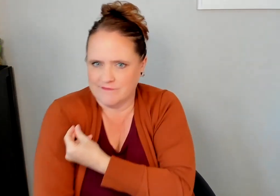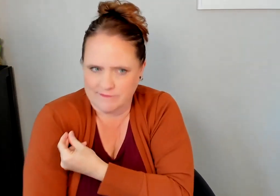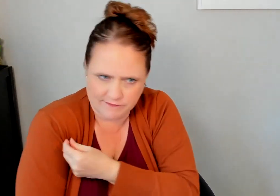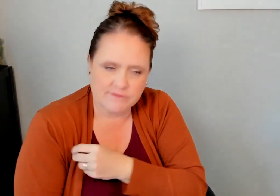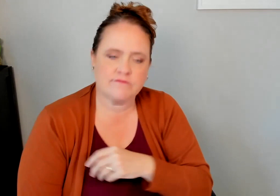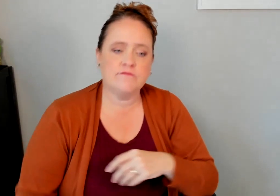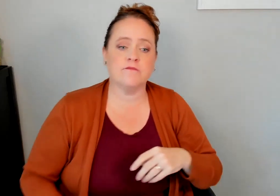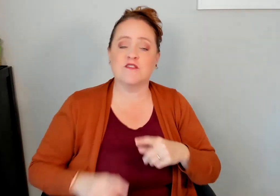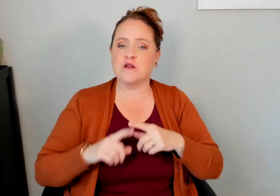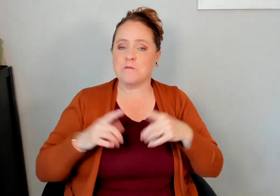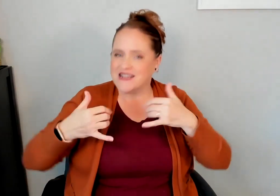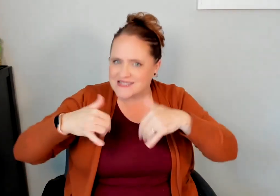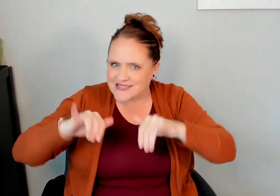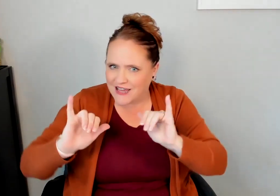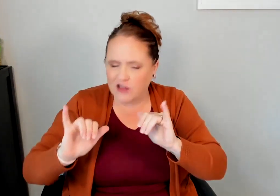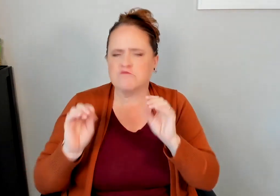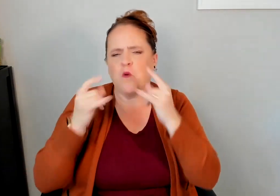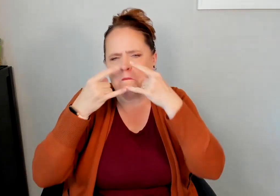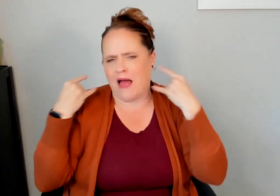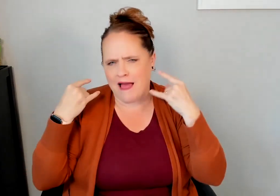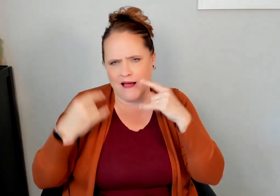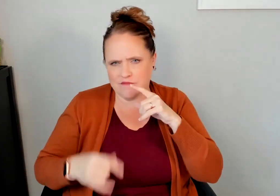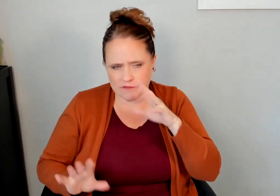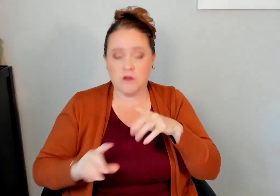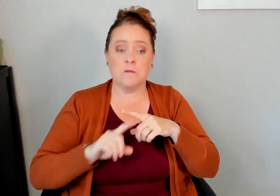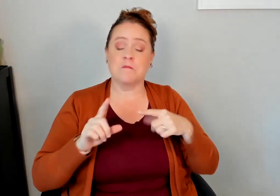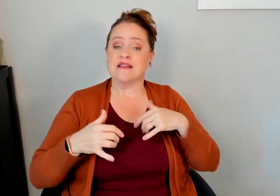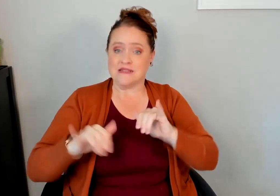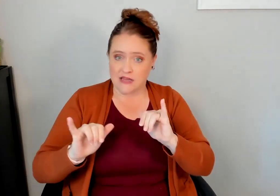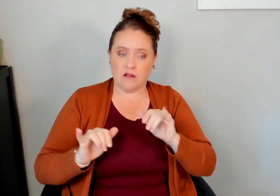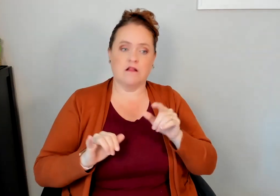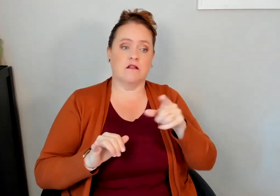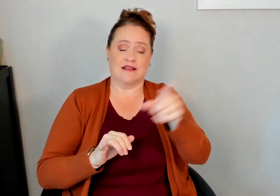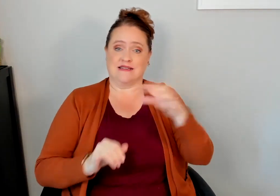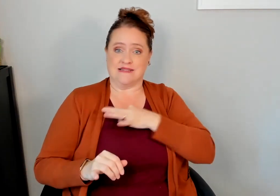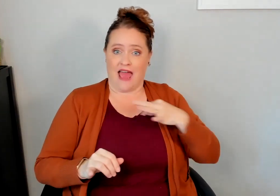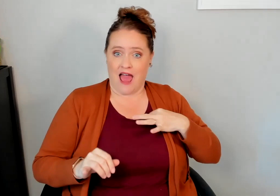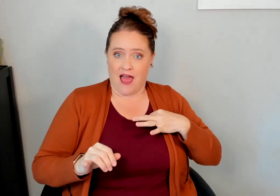was vaccinated because we all came from royal caribbean we didn't wear masks at all at maya chan